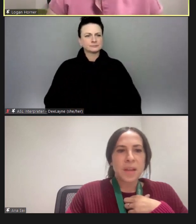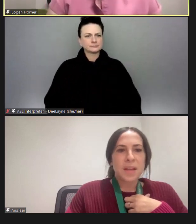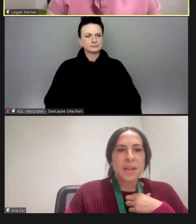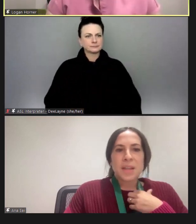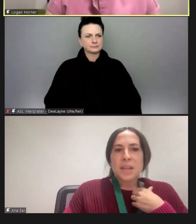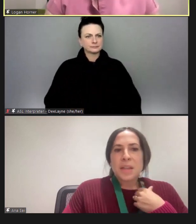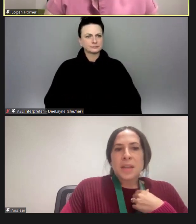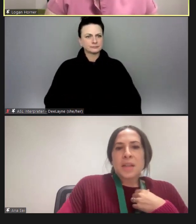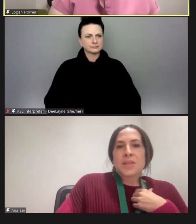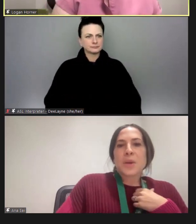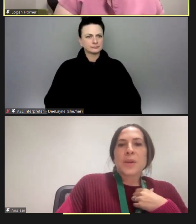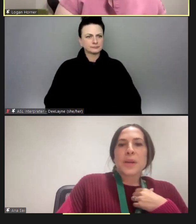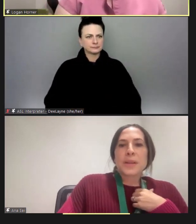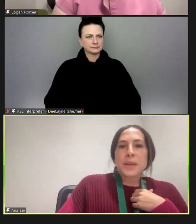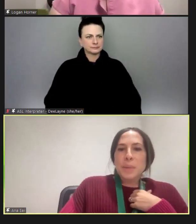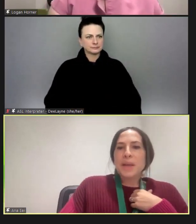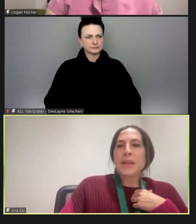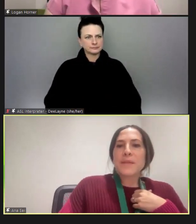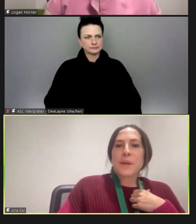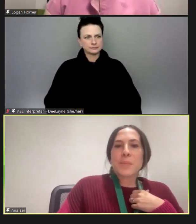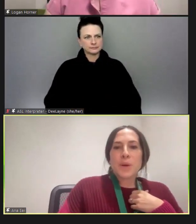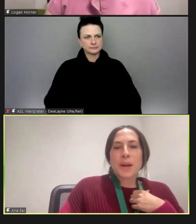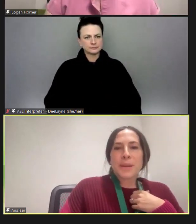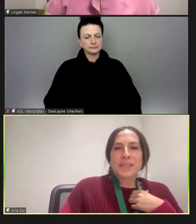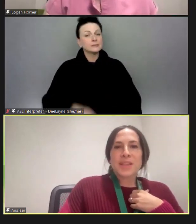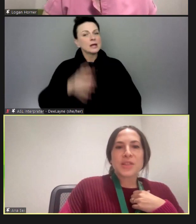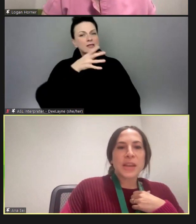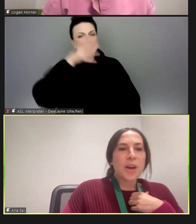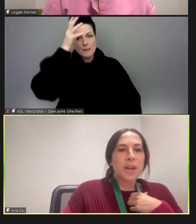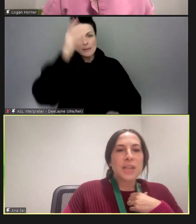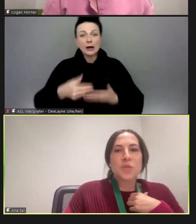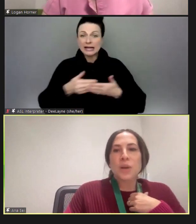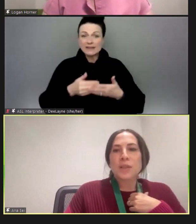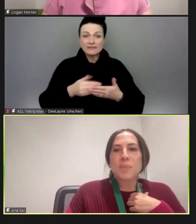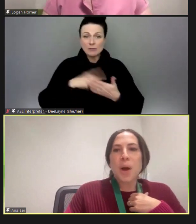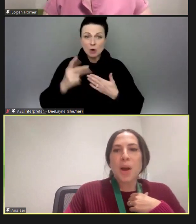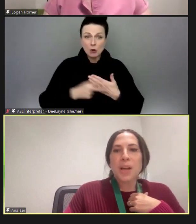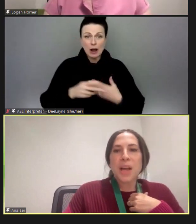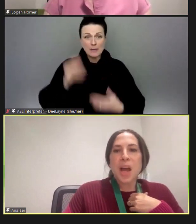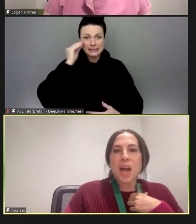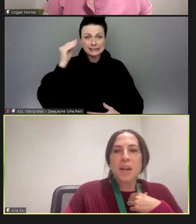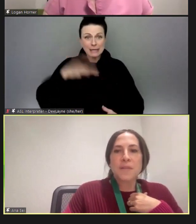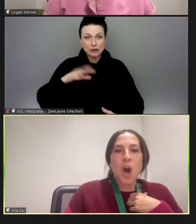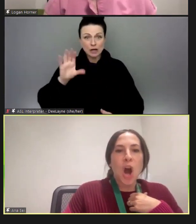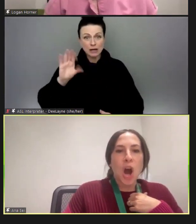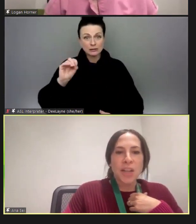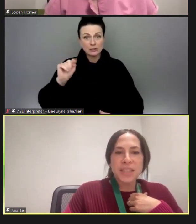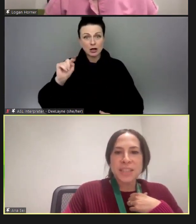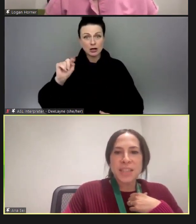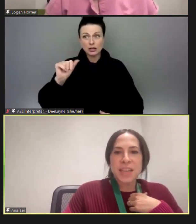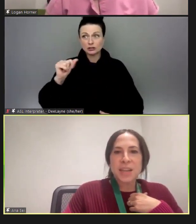that so the the parent infant program at